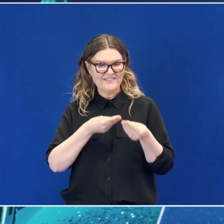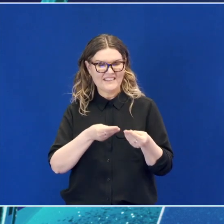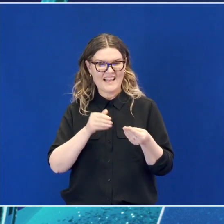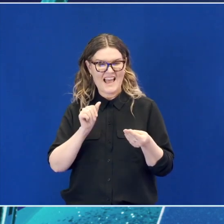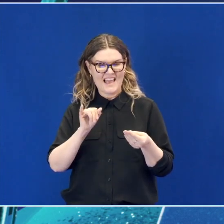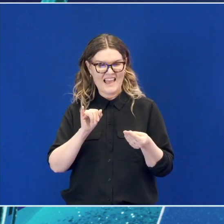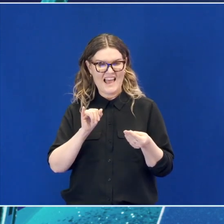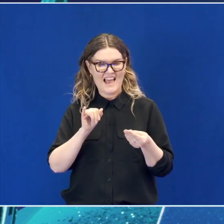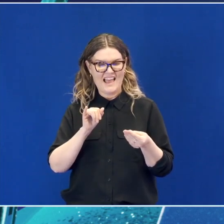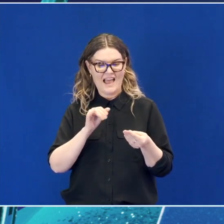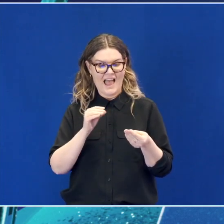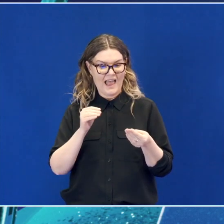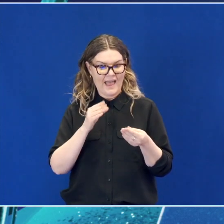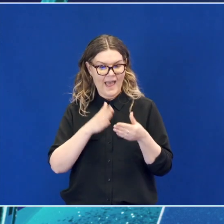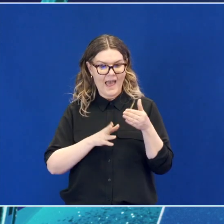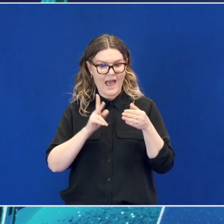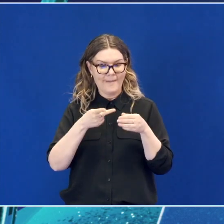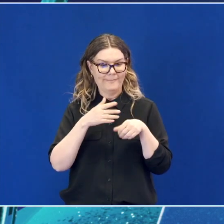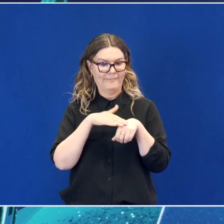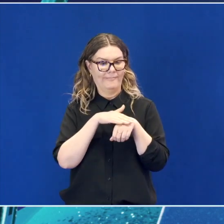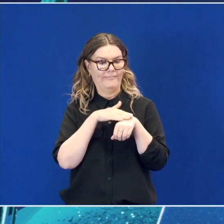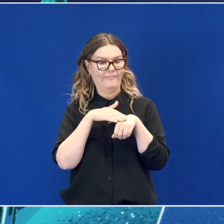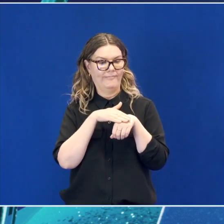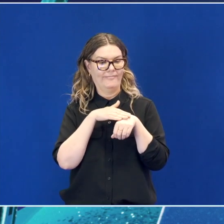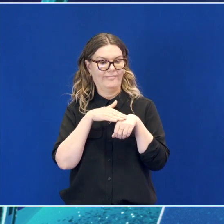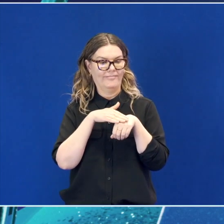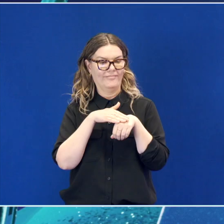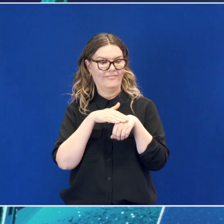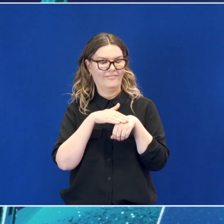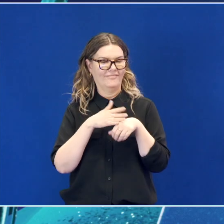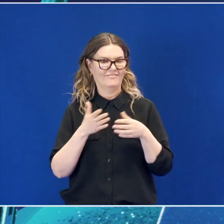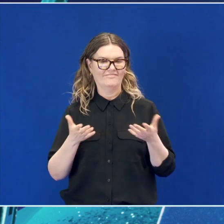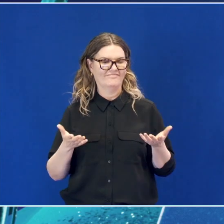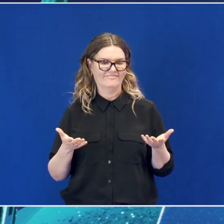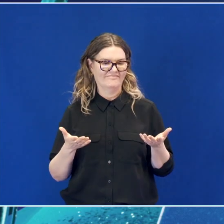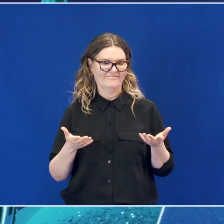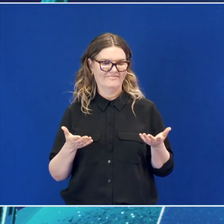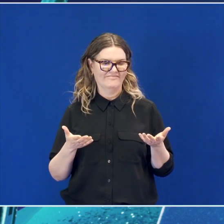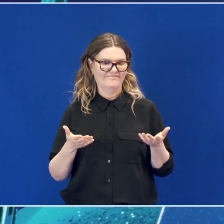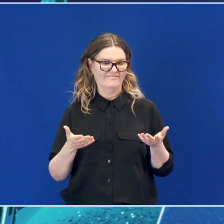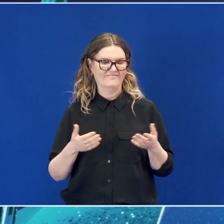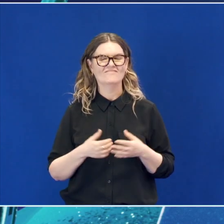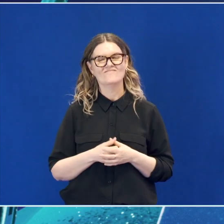That's great. Ed, Dylan, take us home. Yeah, I think you could probably guess what I'm going to focus on.